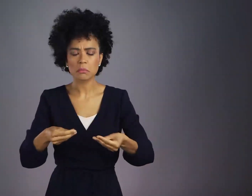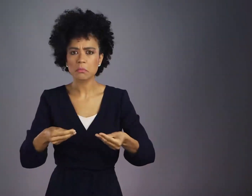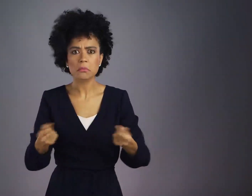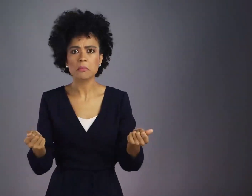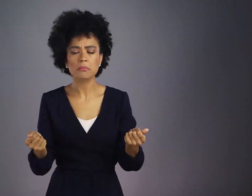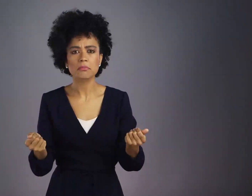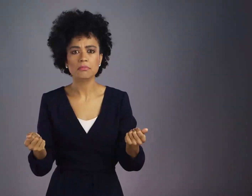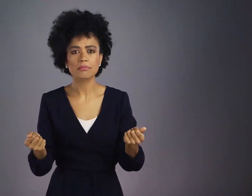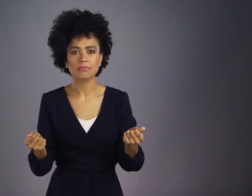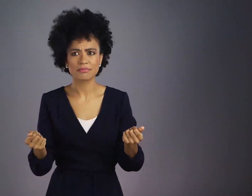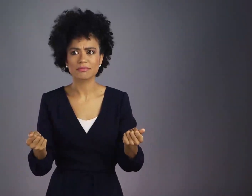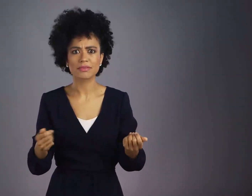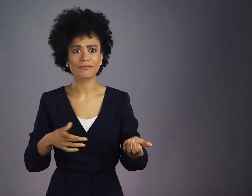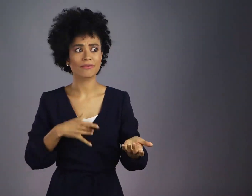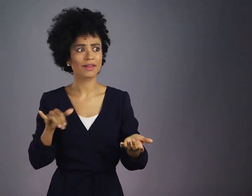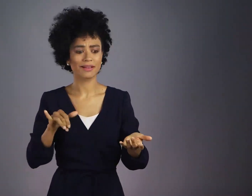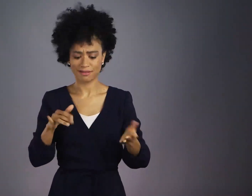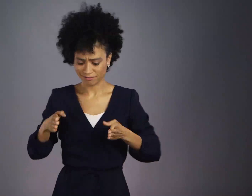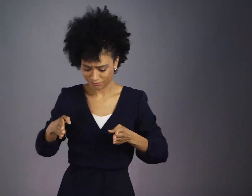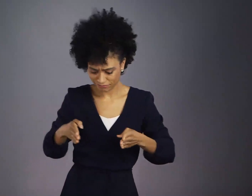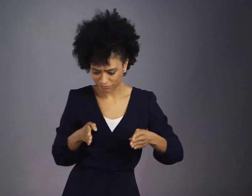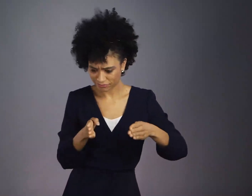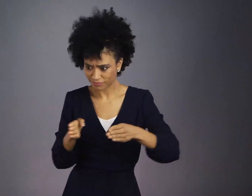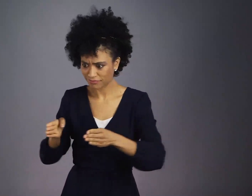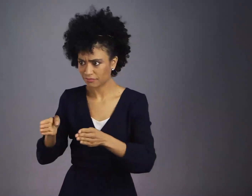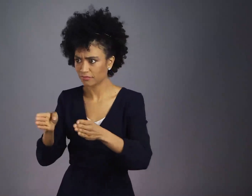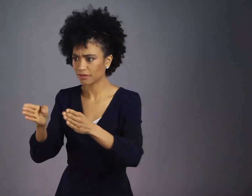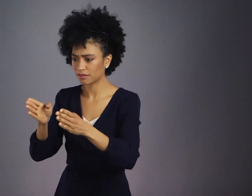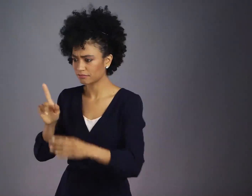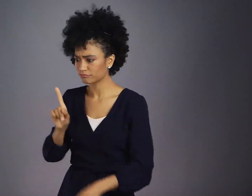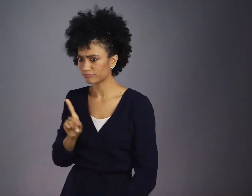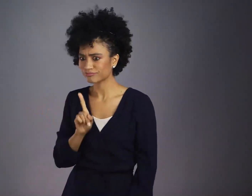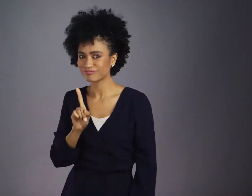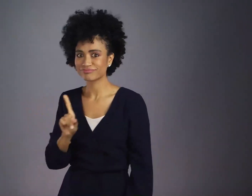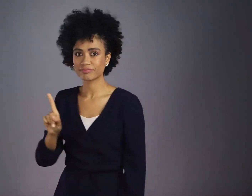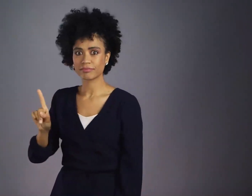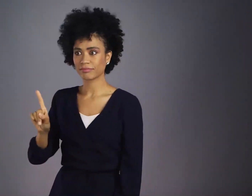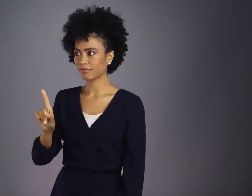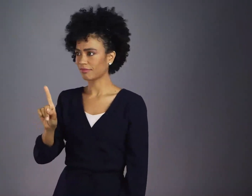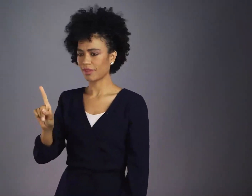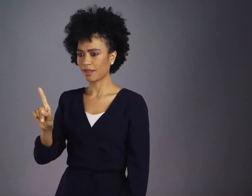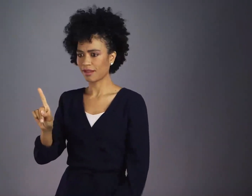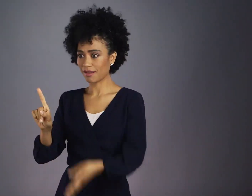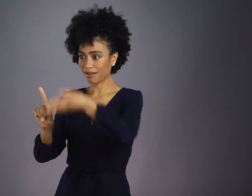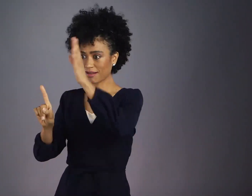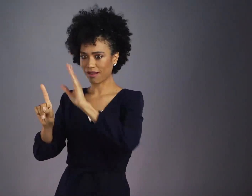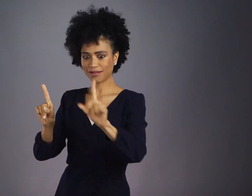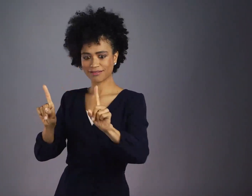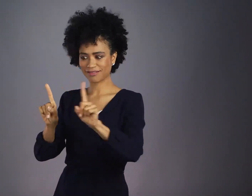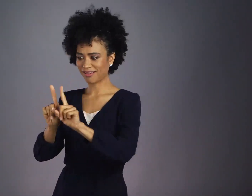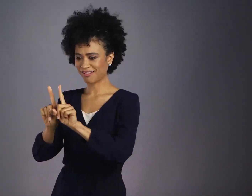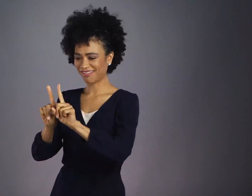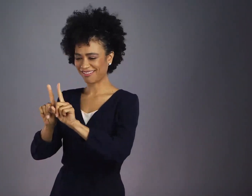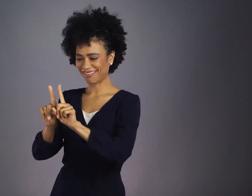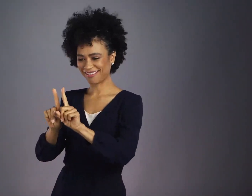The feeling that the drink problem has disappeared will often come strongly. We feel we are on the Broad Highway,